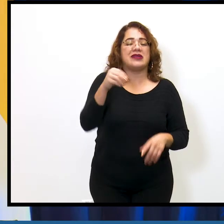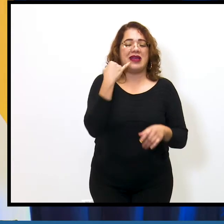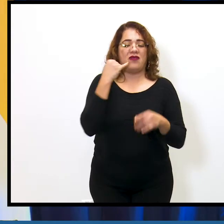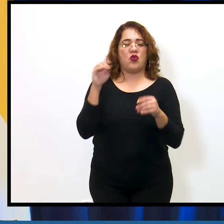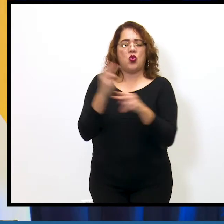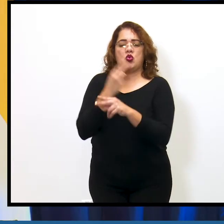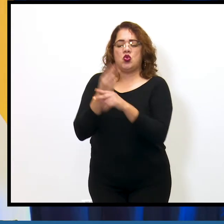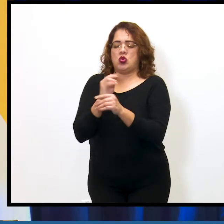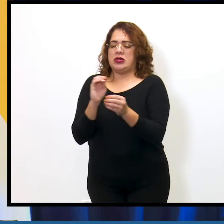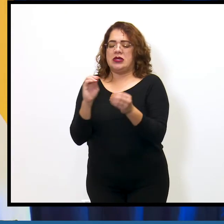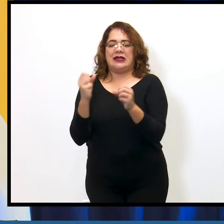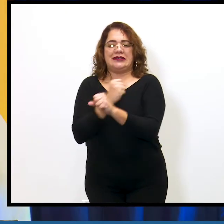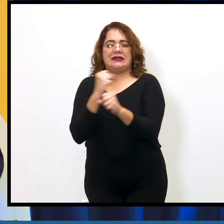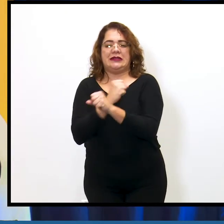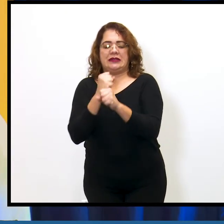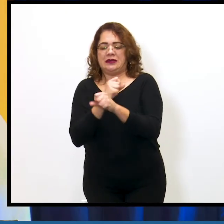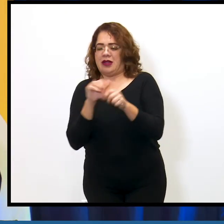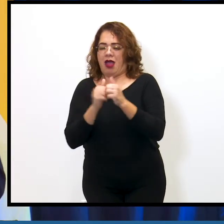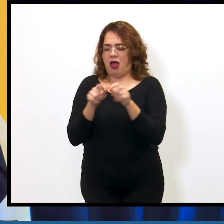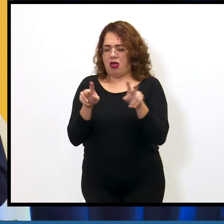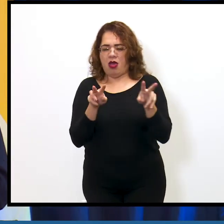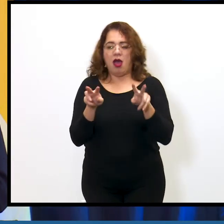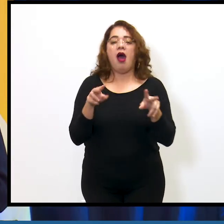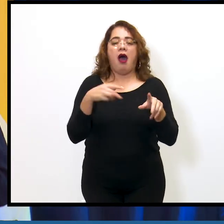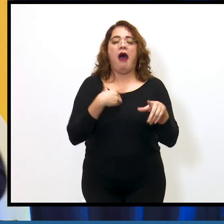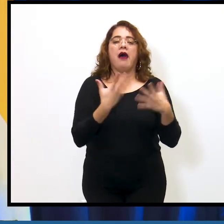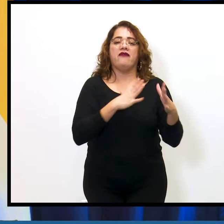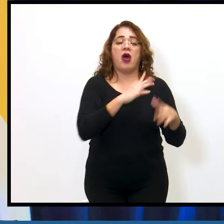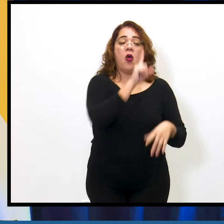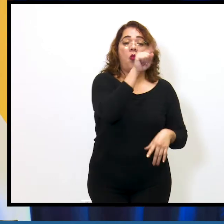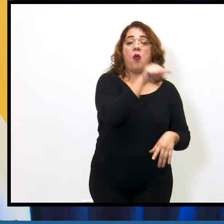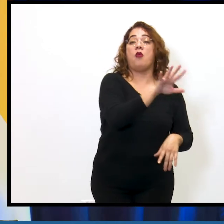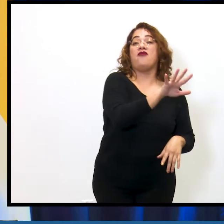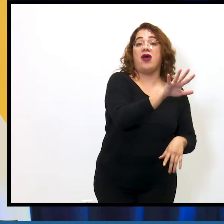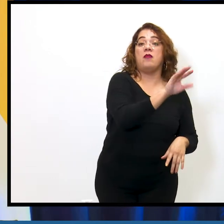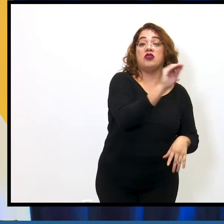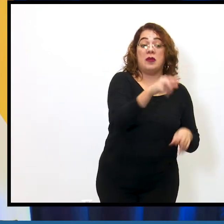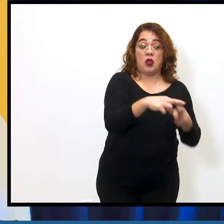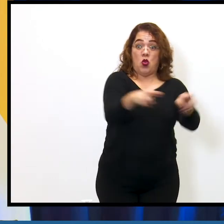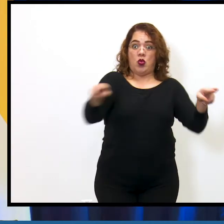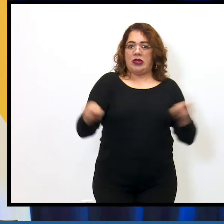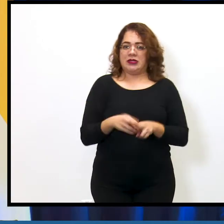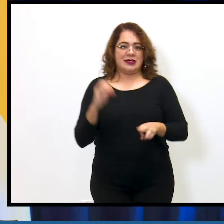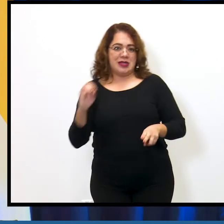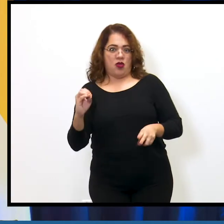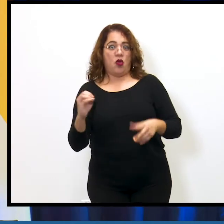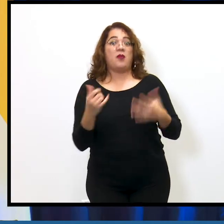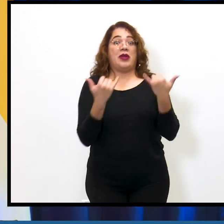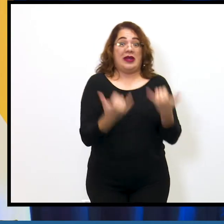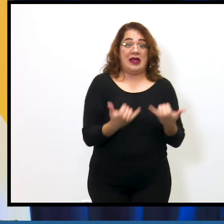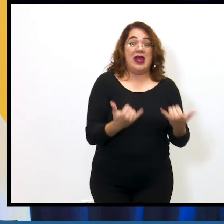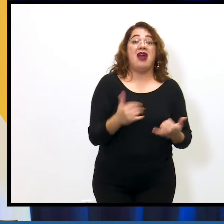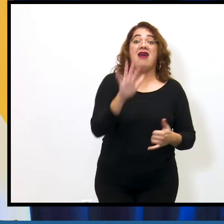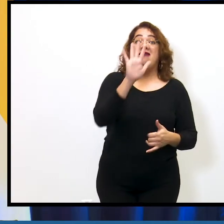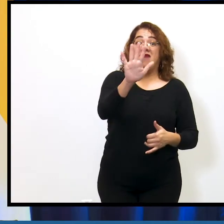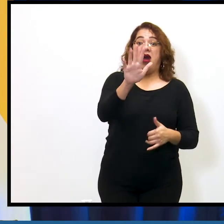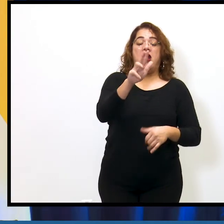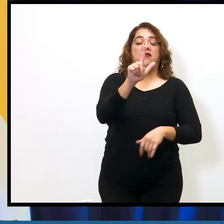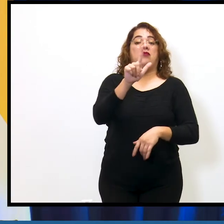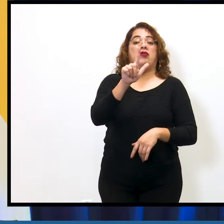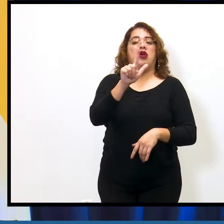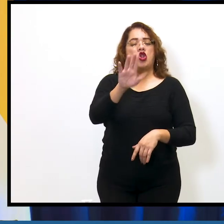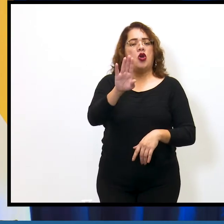are near having our ICU hospital beds full at our five Long Beach area hospital system that we track